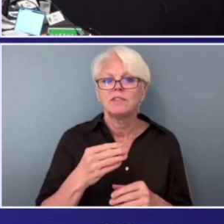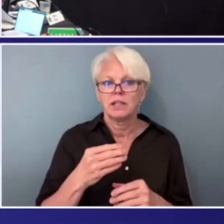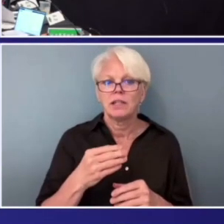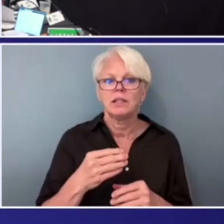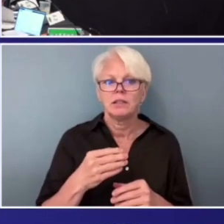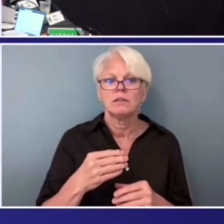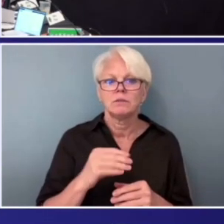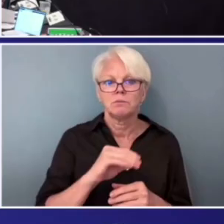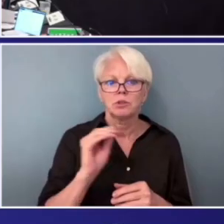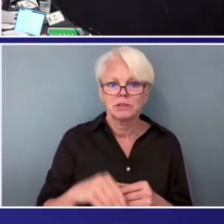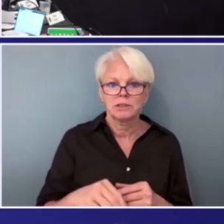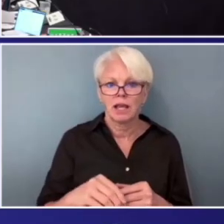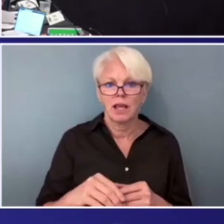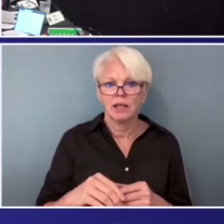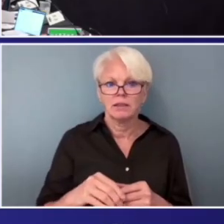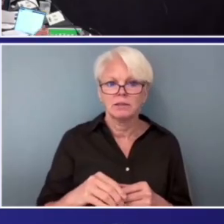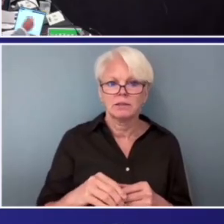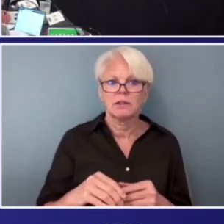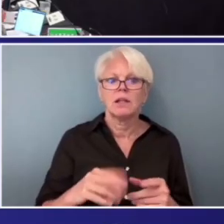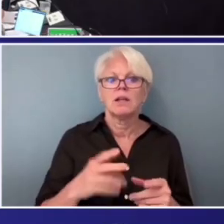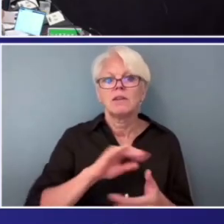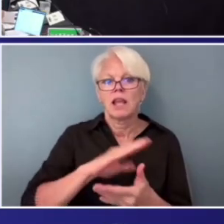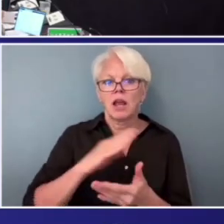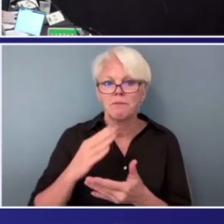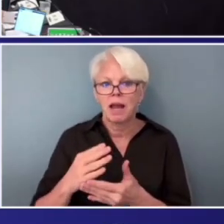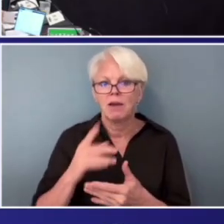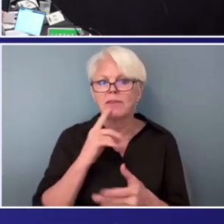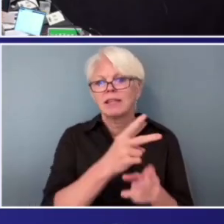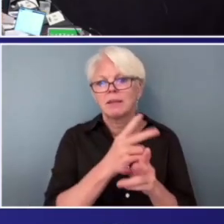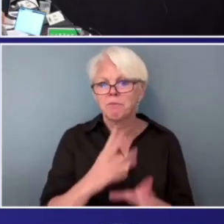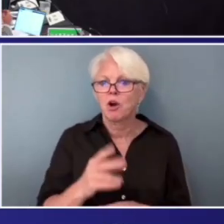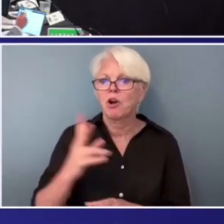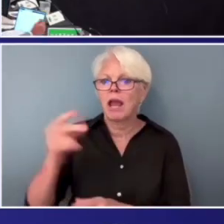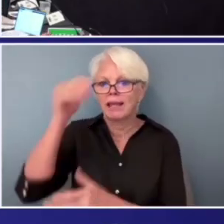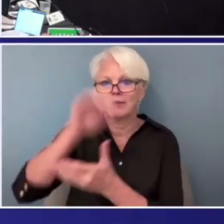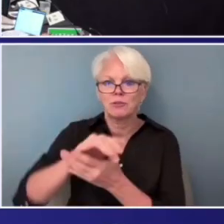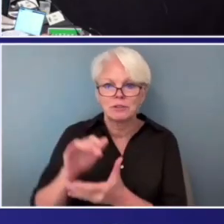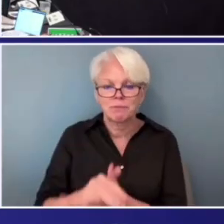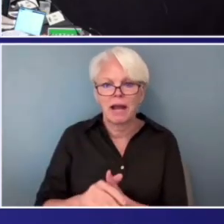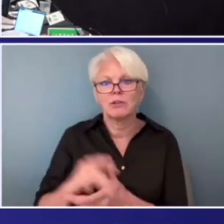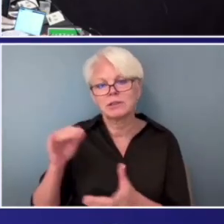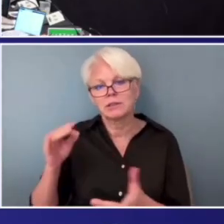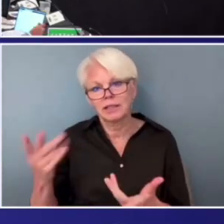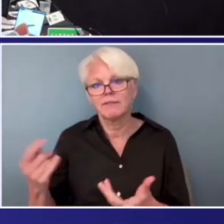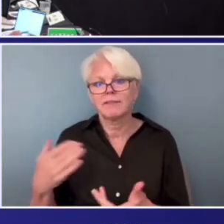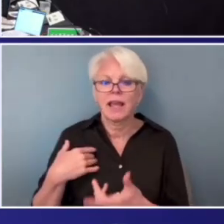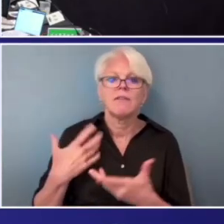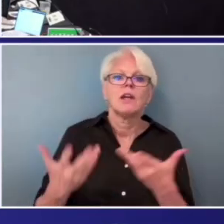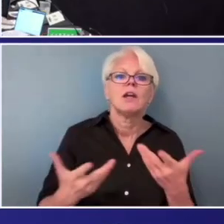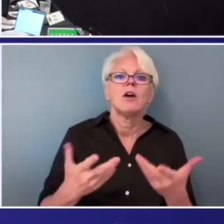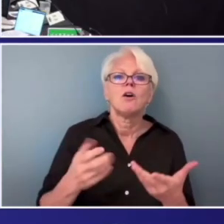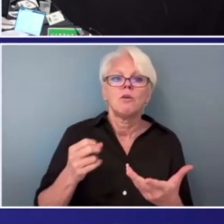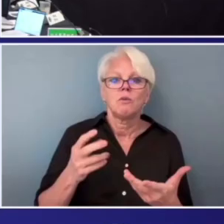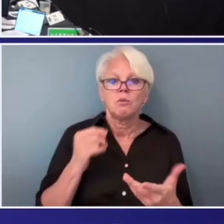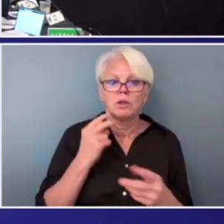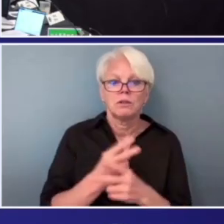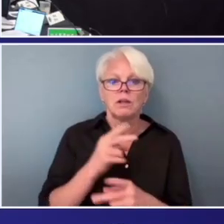which the borrower and the borrower's spouse, if applicable, adjusted gross income exceeds 150% of the